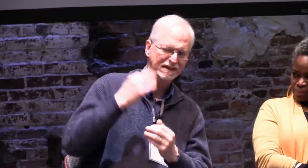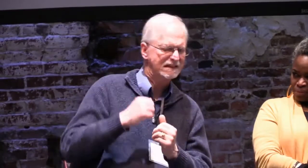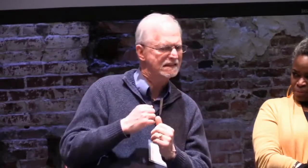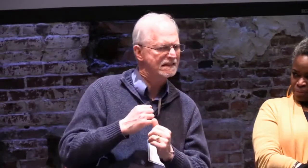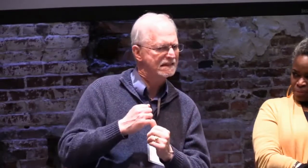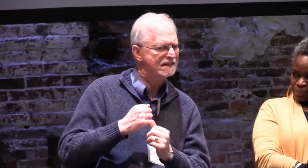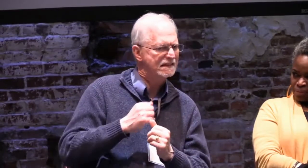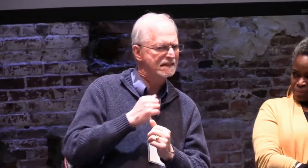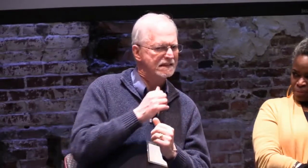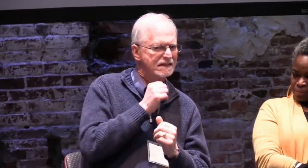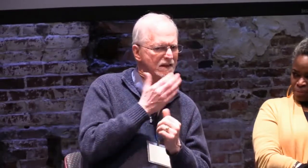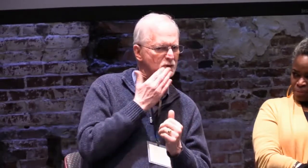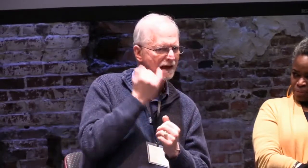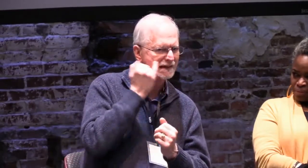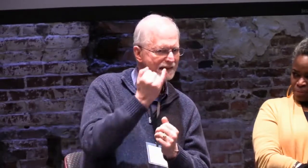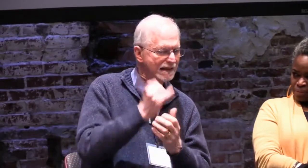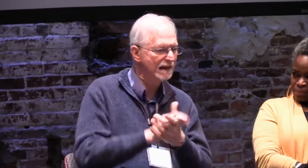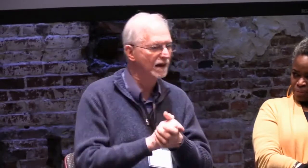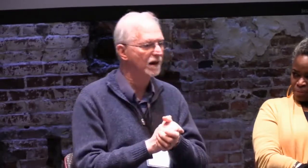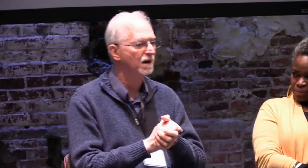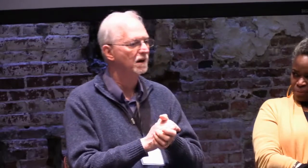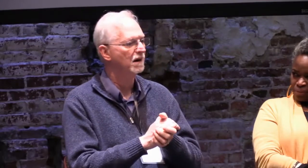That was the message that they kept bestowing upon me.